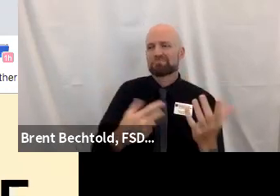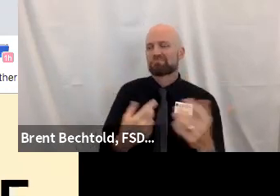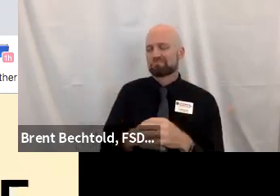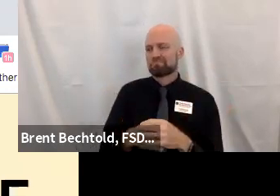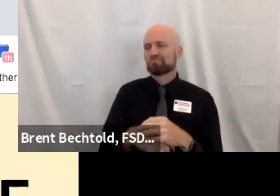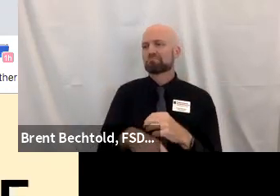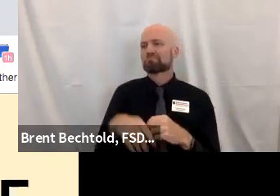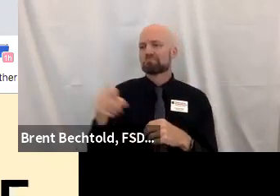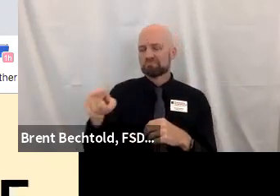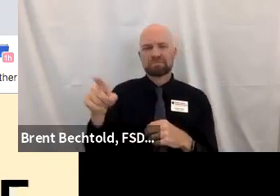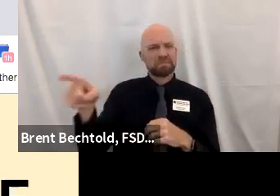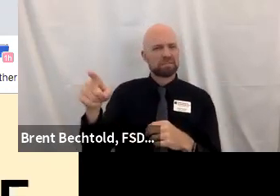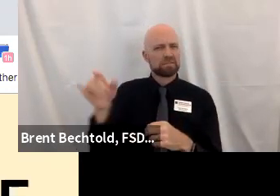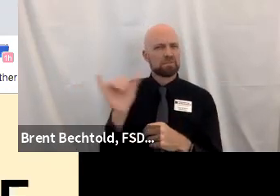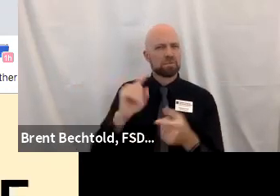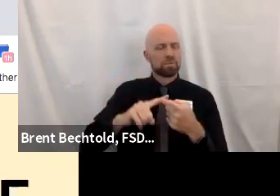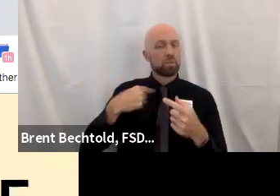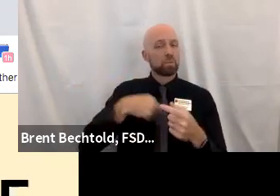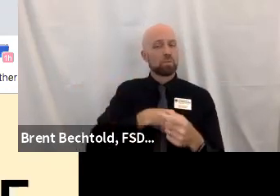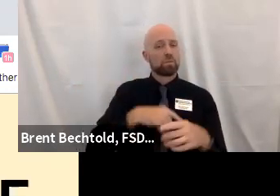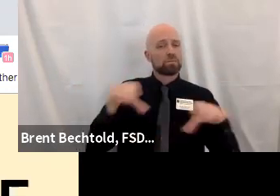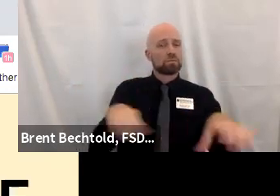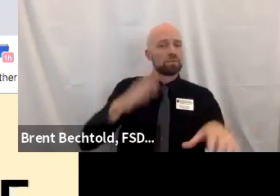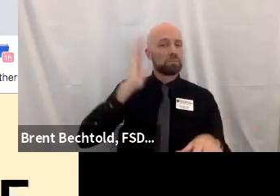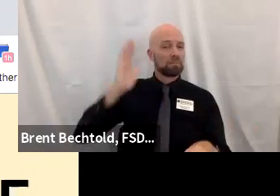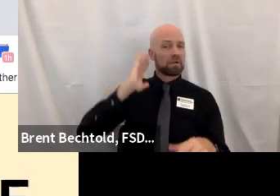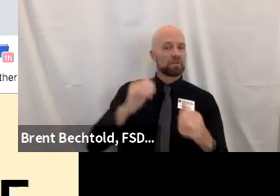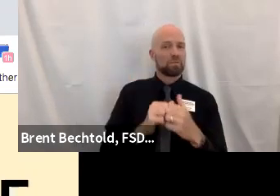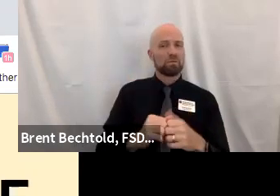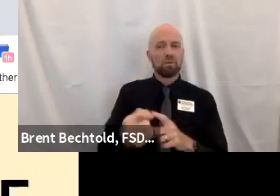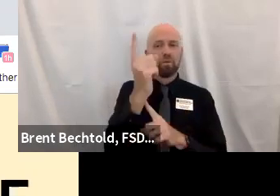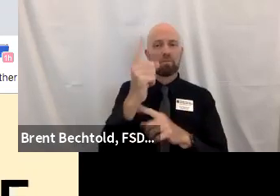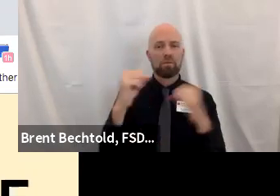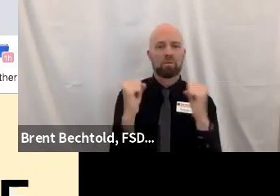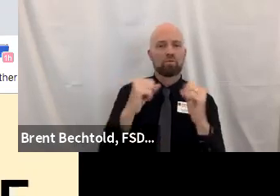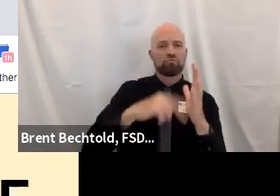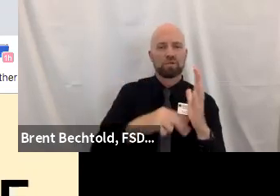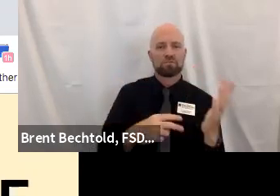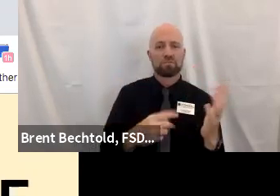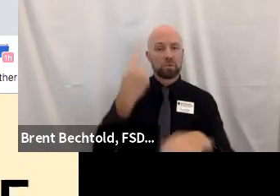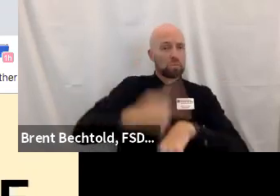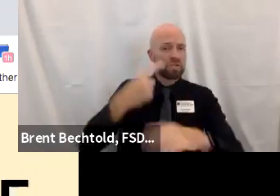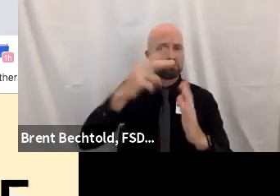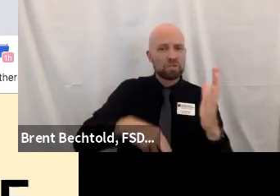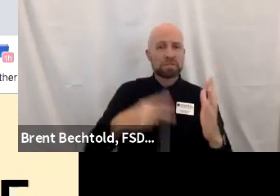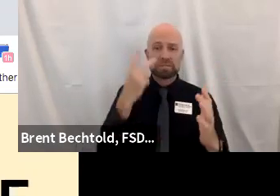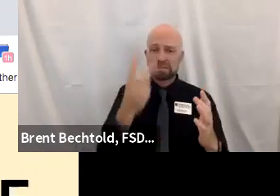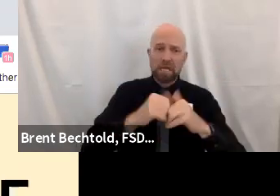time doing this cold read. And... it's similar to what we did in the past. One minute cold read,